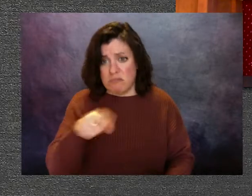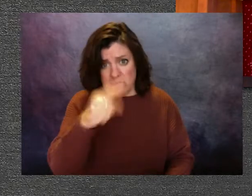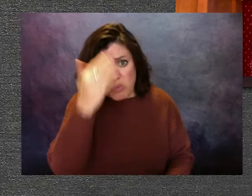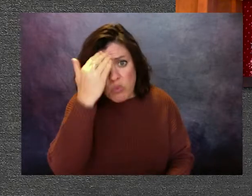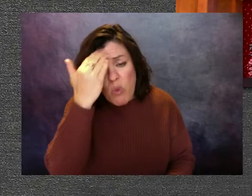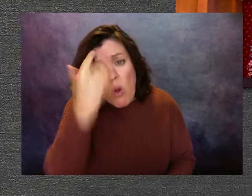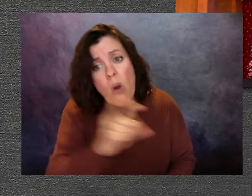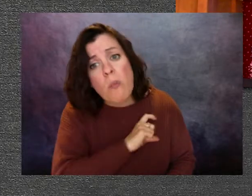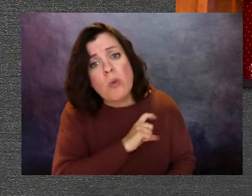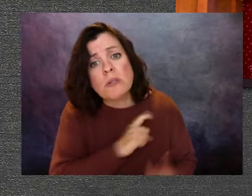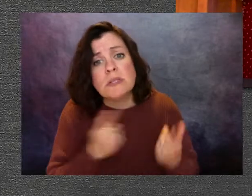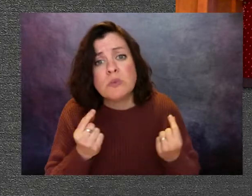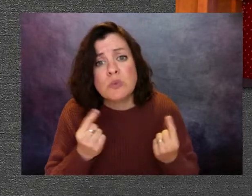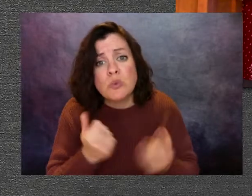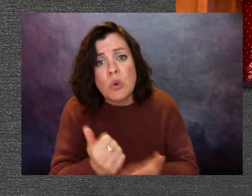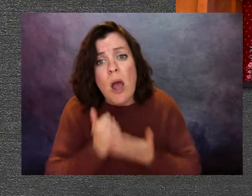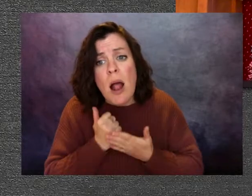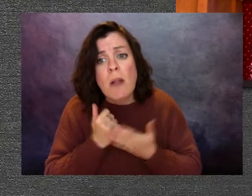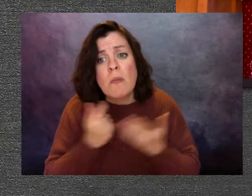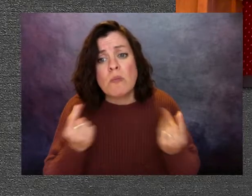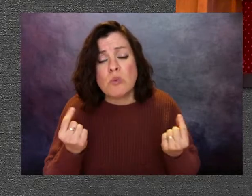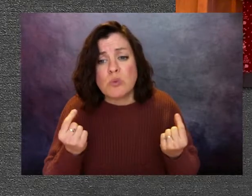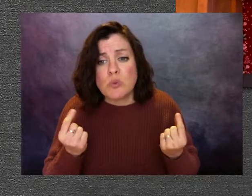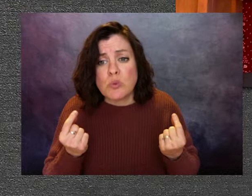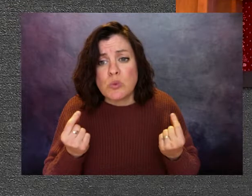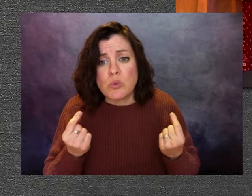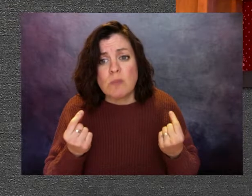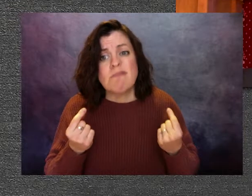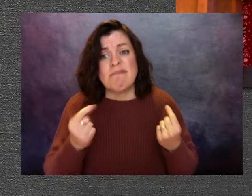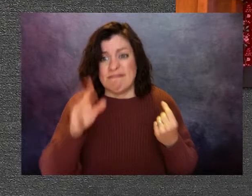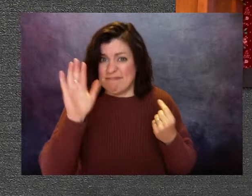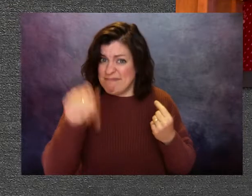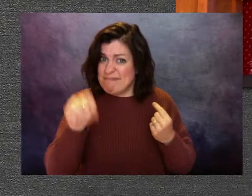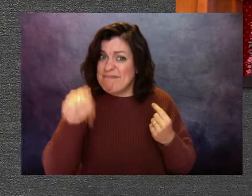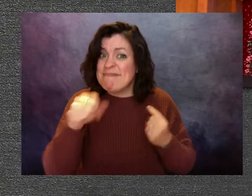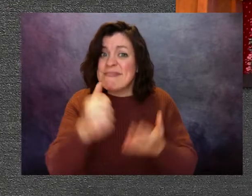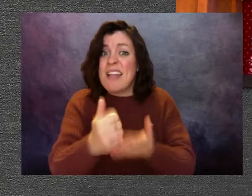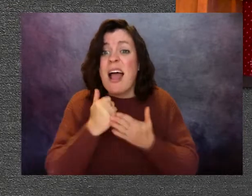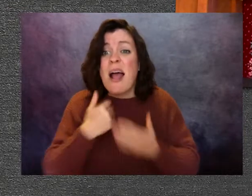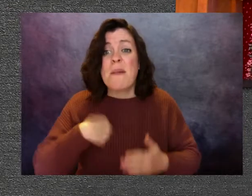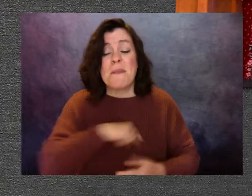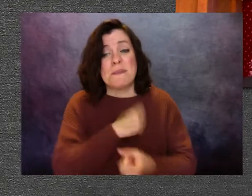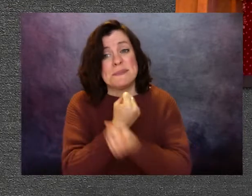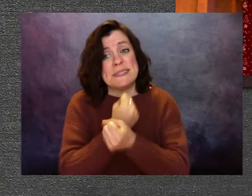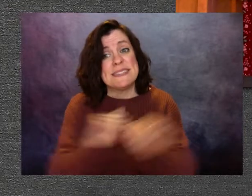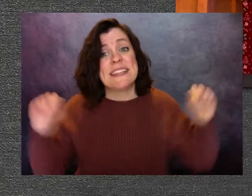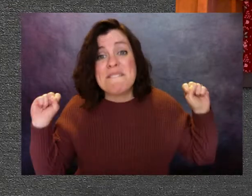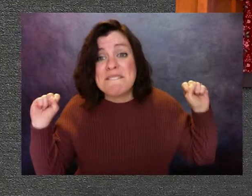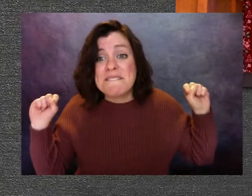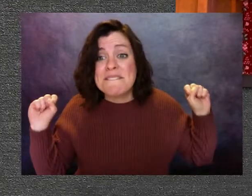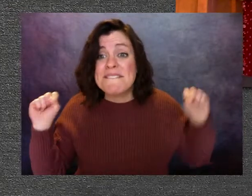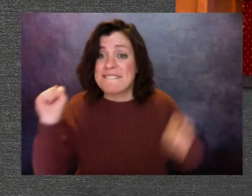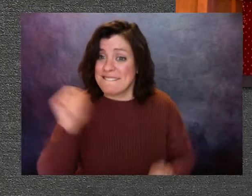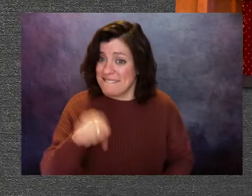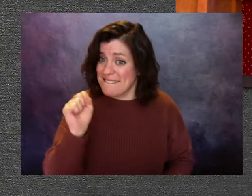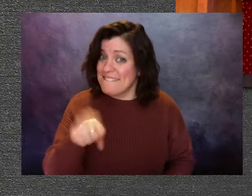Oh, I think I heard someone say, help keep us safe. You're so right. Police officers help keep us safe, right.